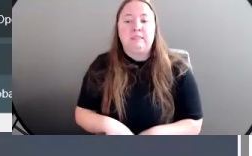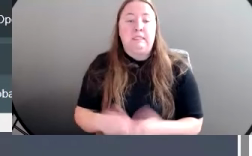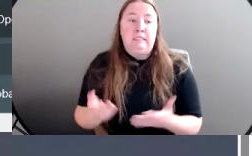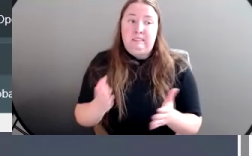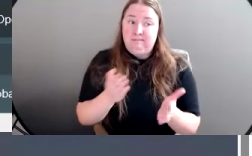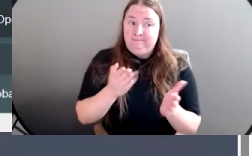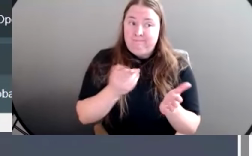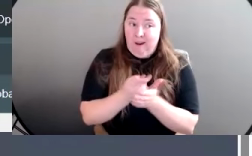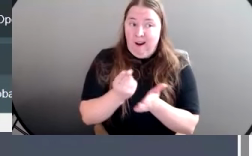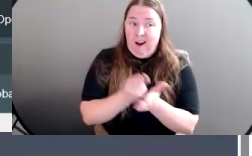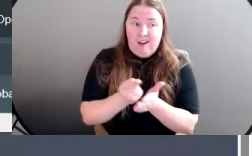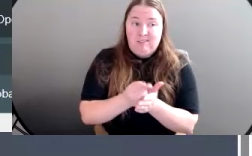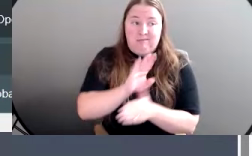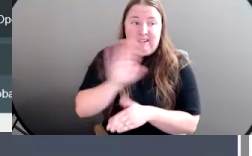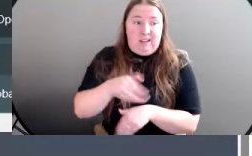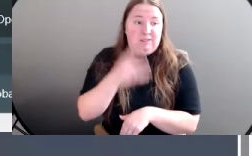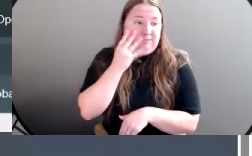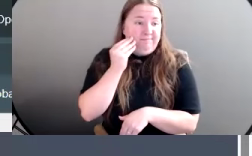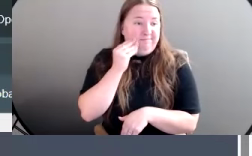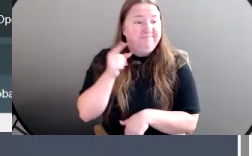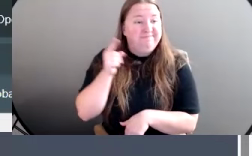I've never used it, so I don't know how helpful it is.